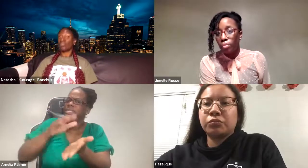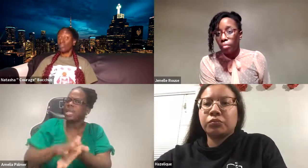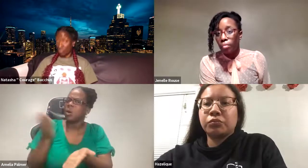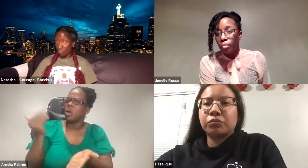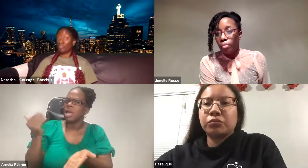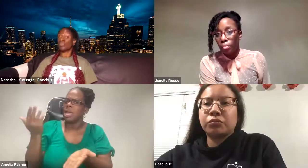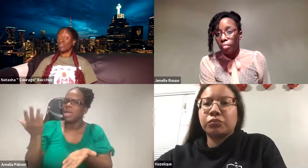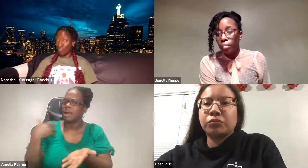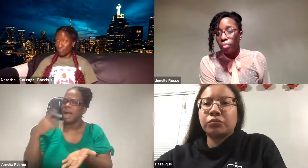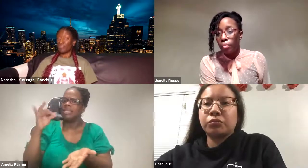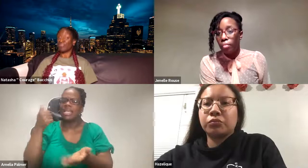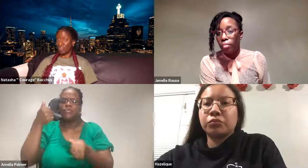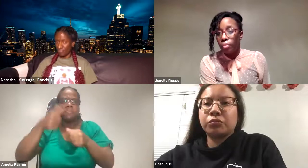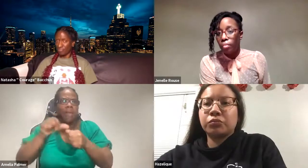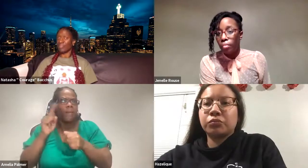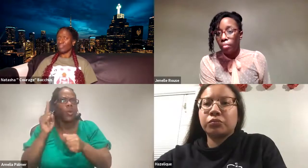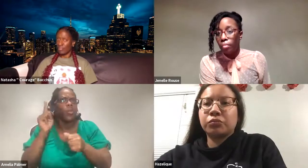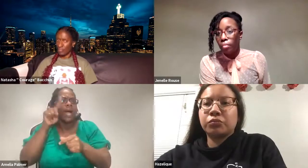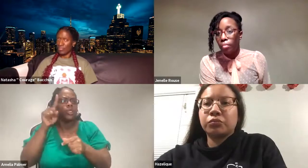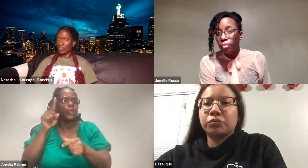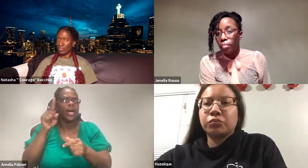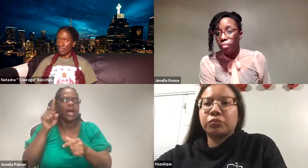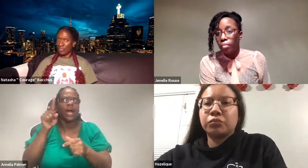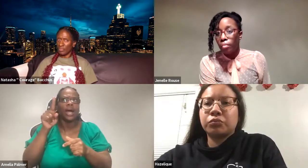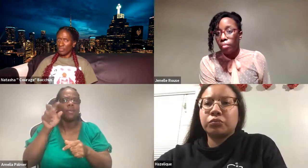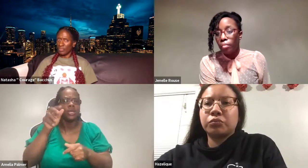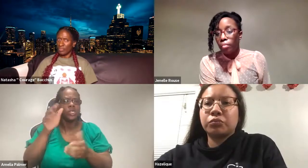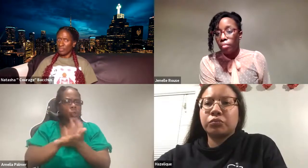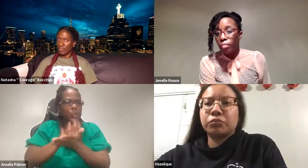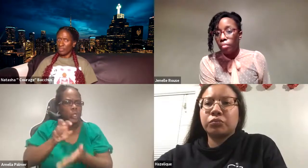writing about them, but i know that oneida people and black people and so on other marginalized